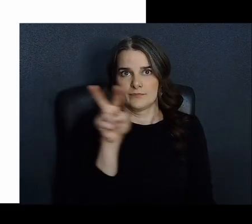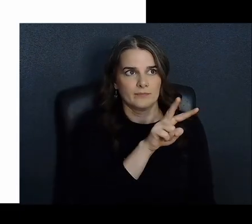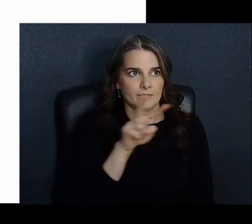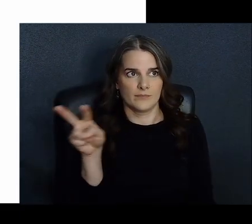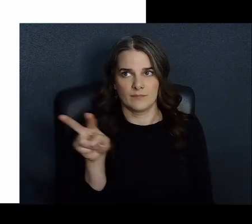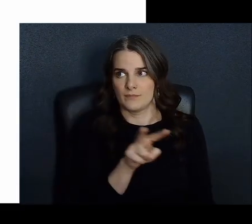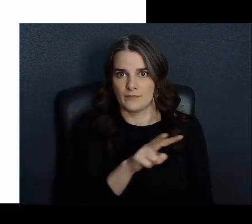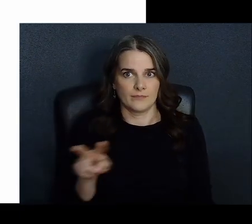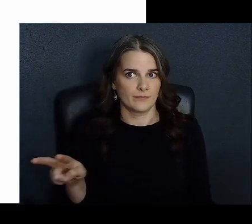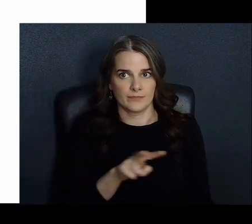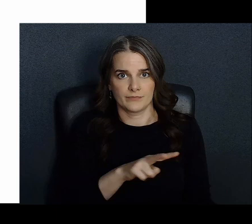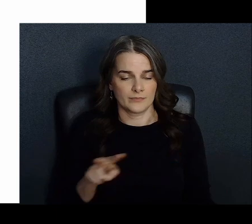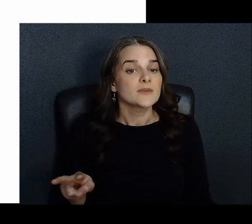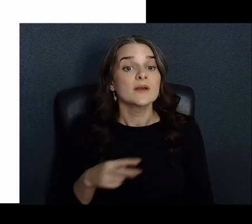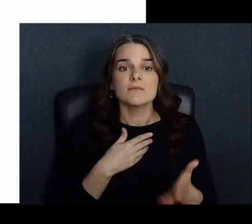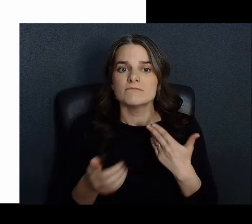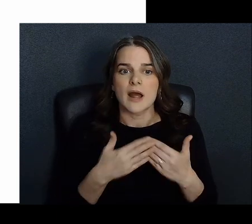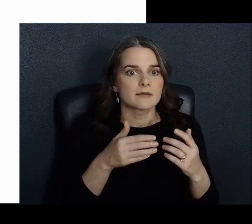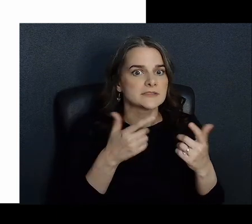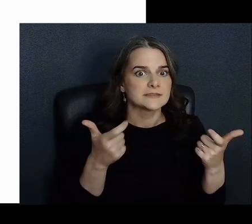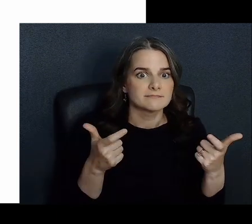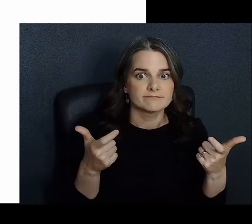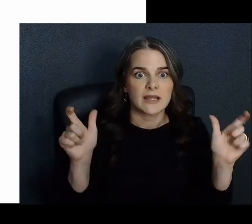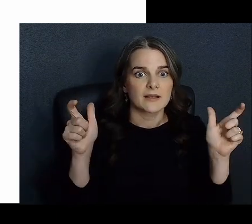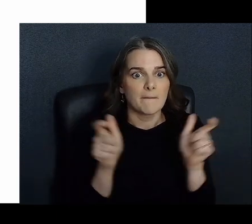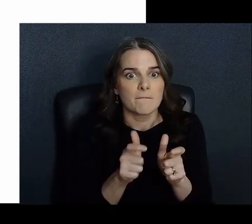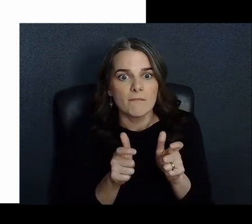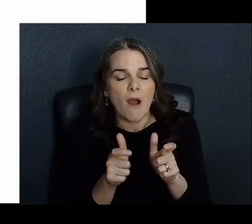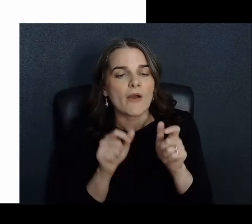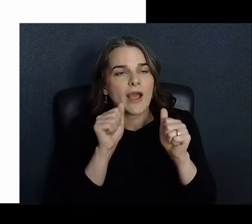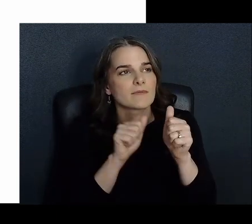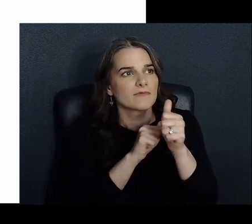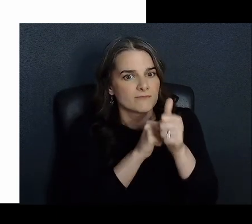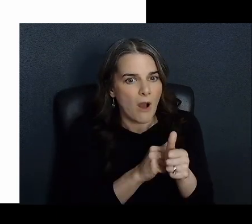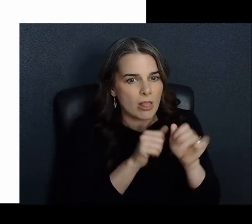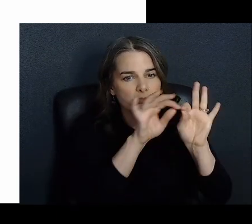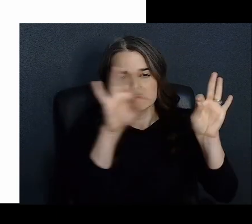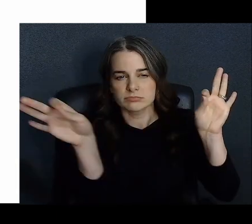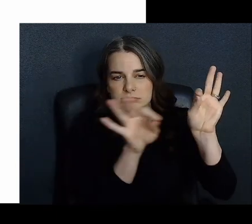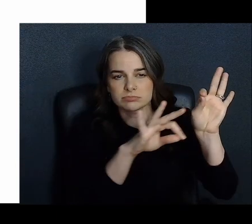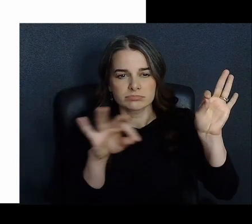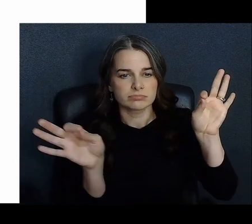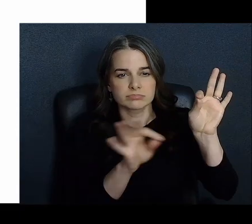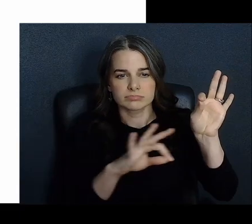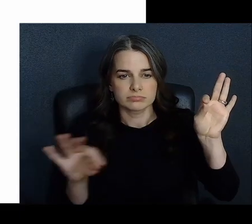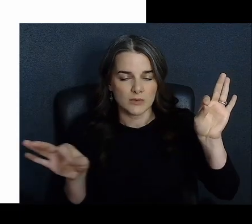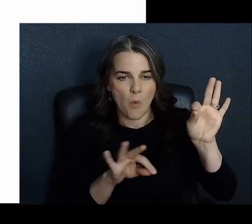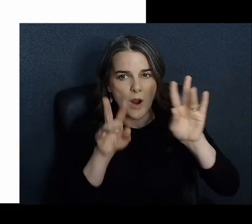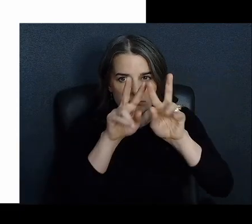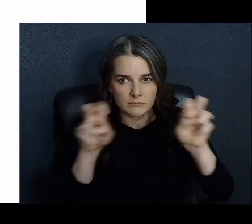able to follow the line of text that you're reading, for example, or examine an image. I like putting pictures of my grandbaby under there